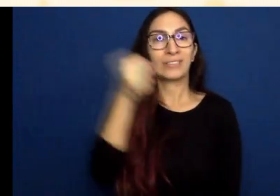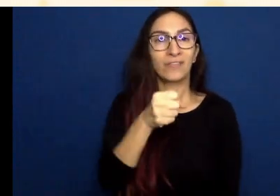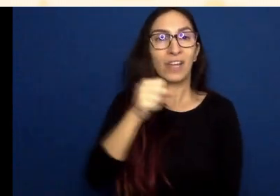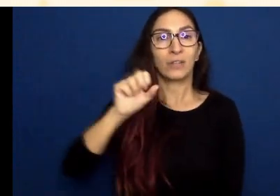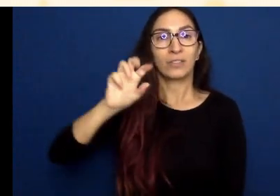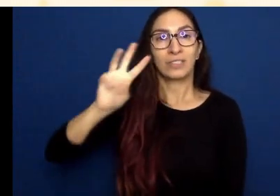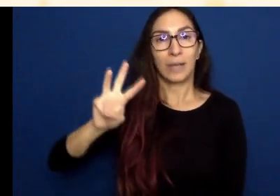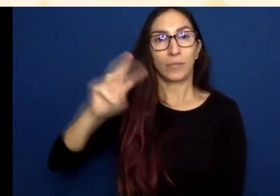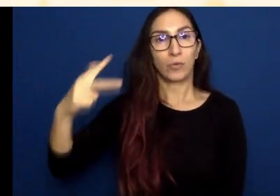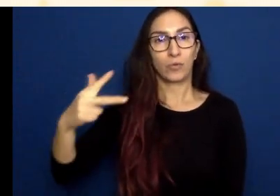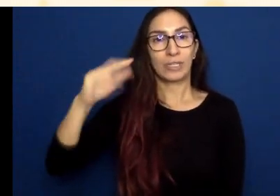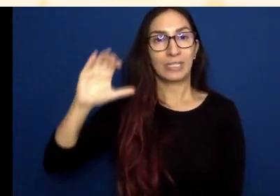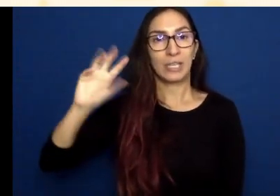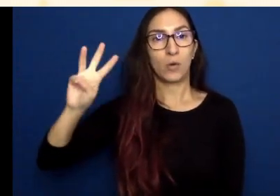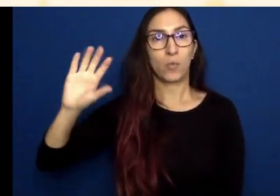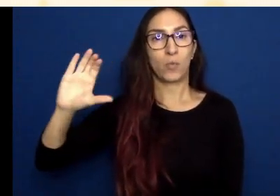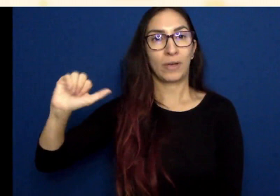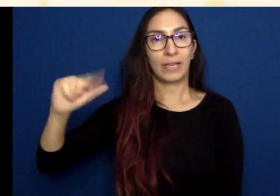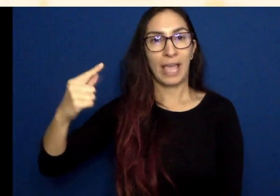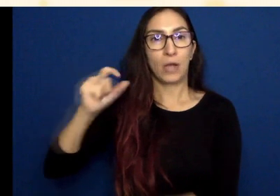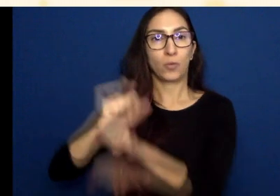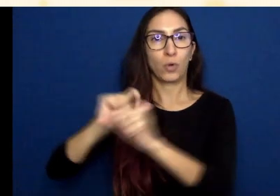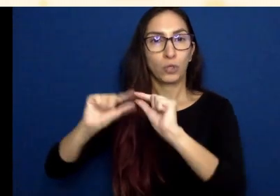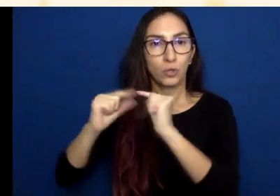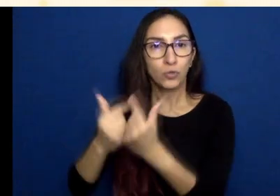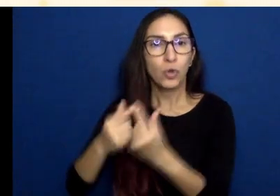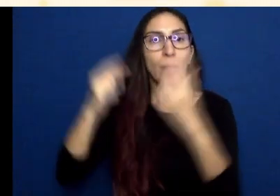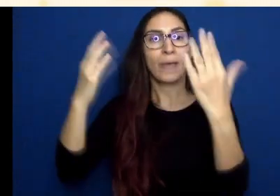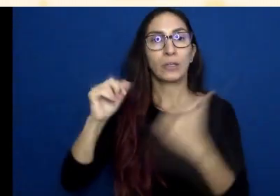I'm not going to tell you how old or young I was when I started in accessibility.